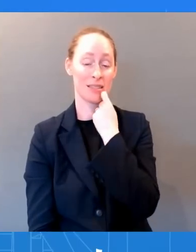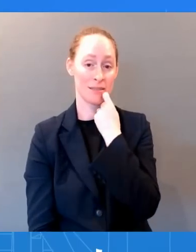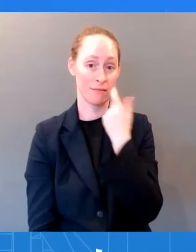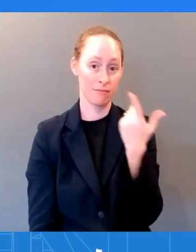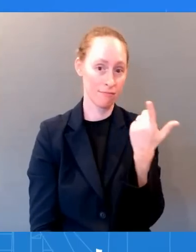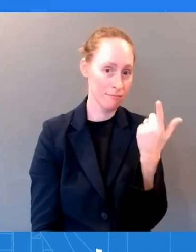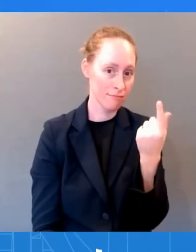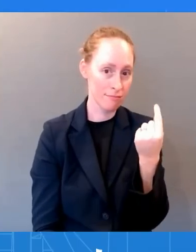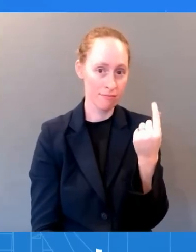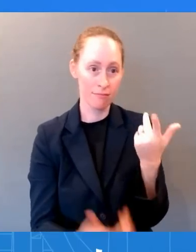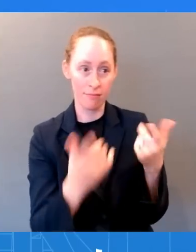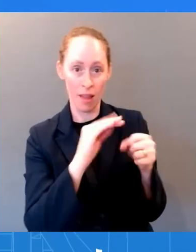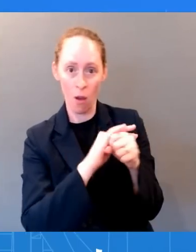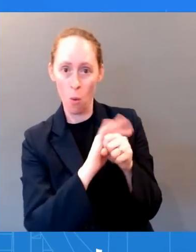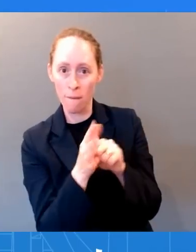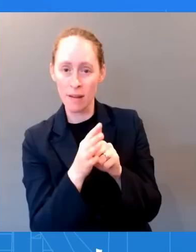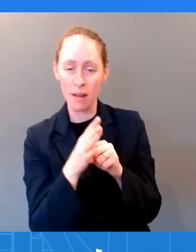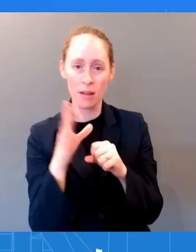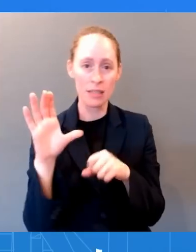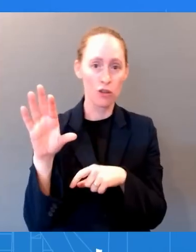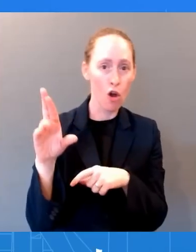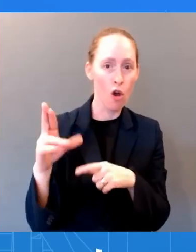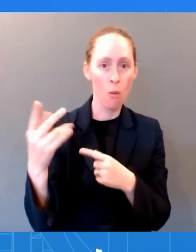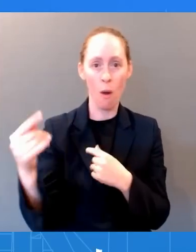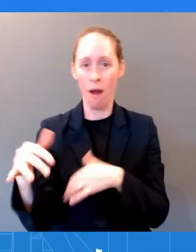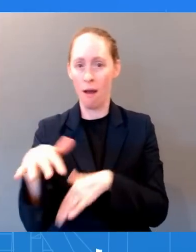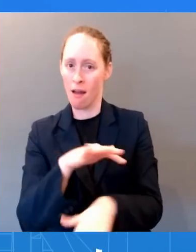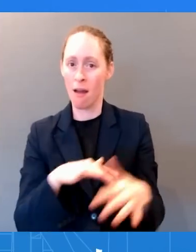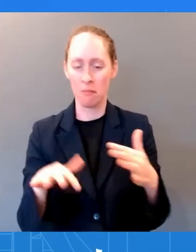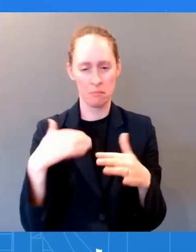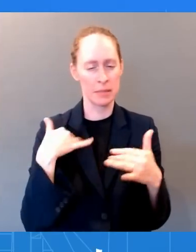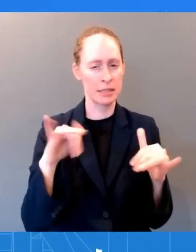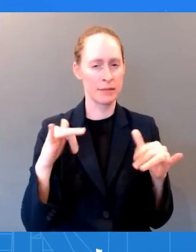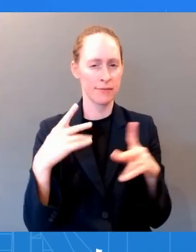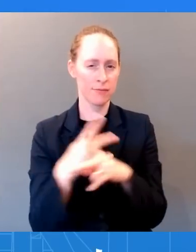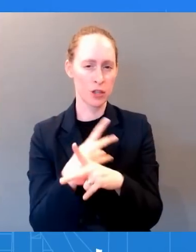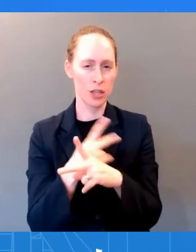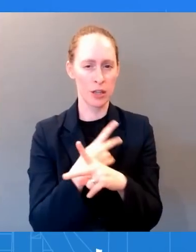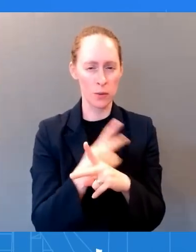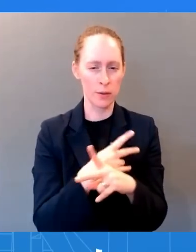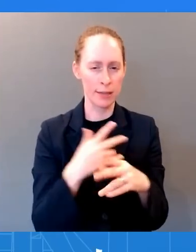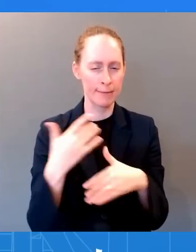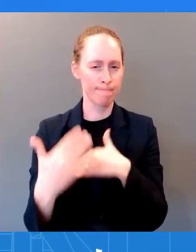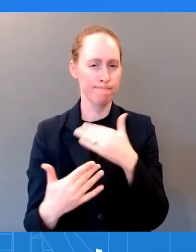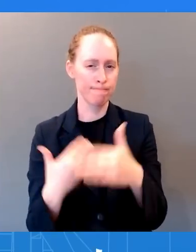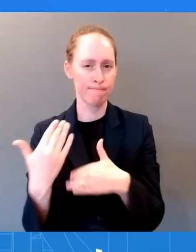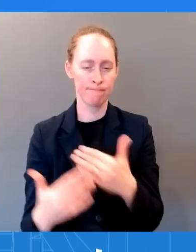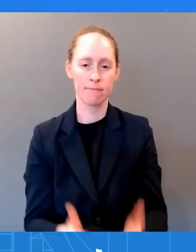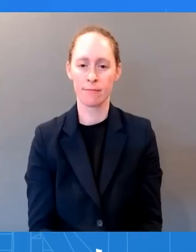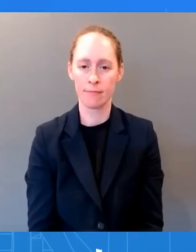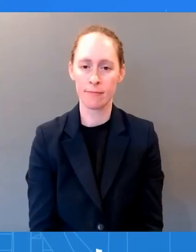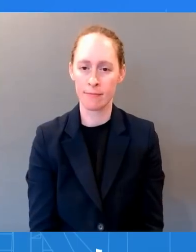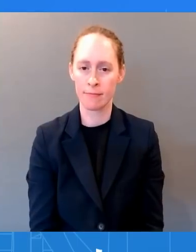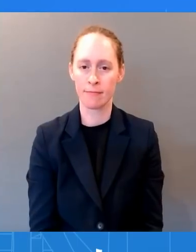with Congress on to make sure that we have the funding needed to do the work on monkeypox and also to -- the continued work with COVID.